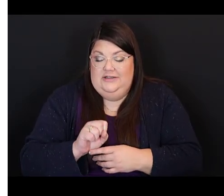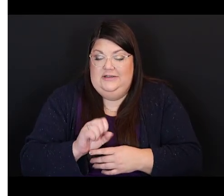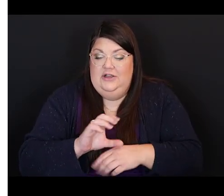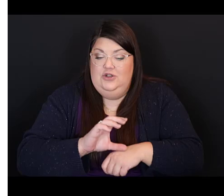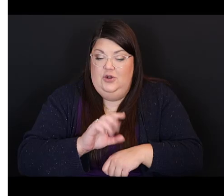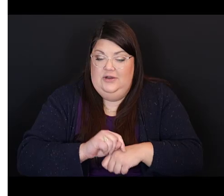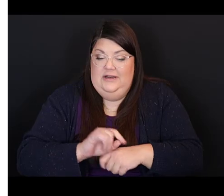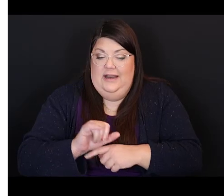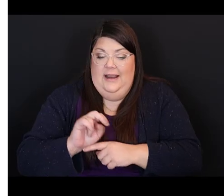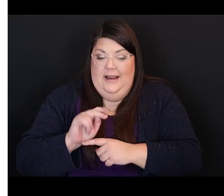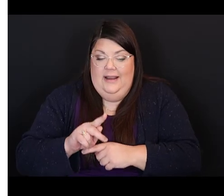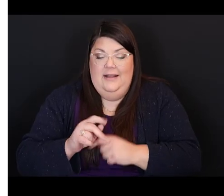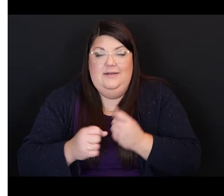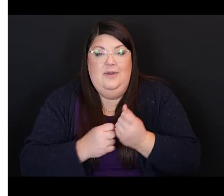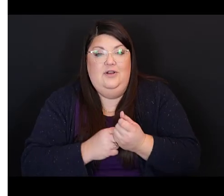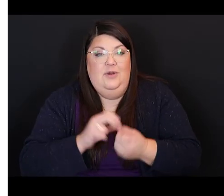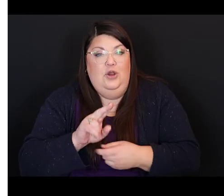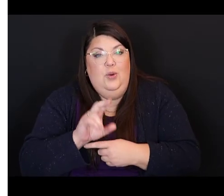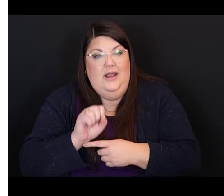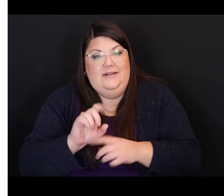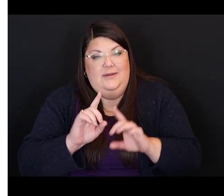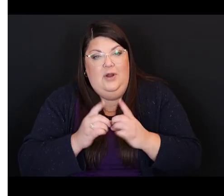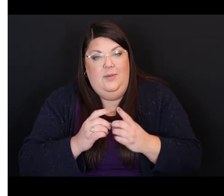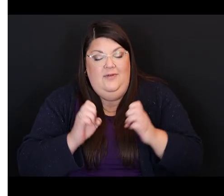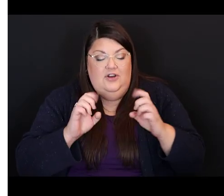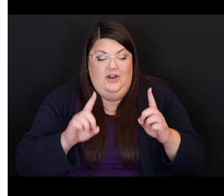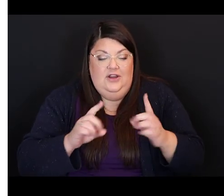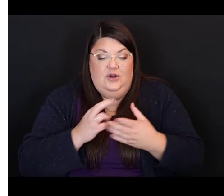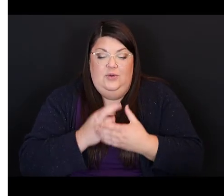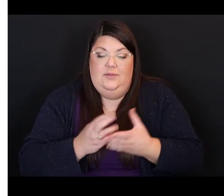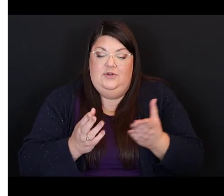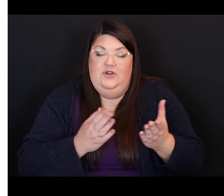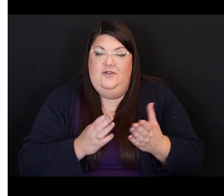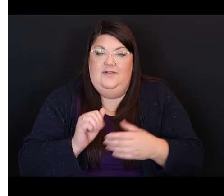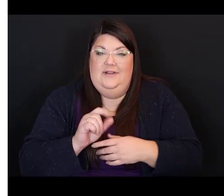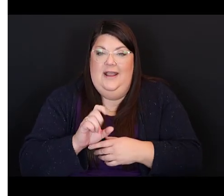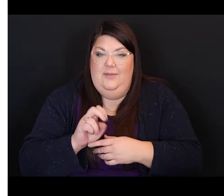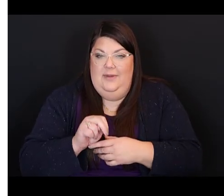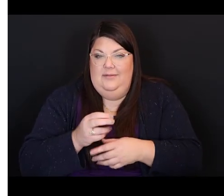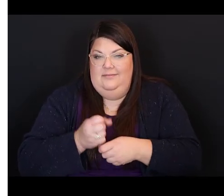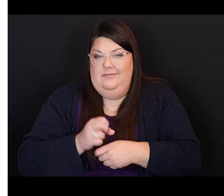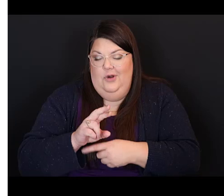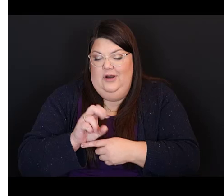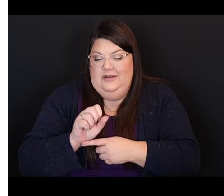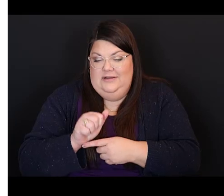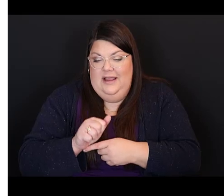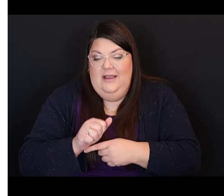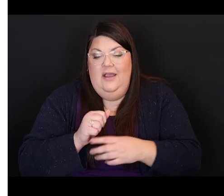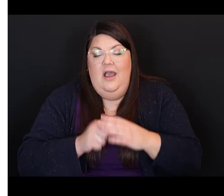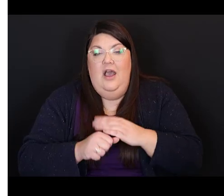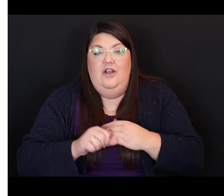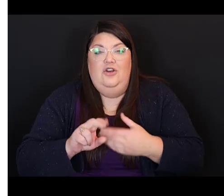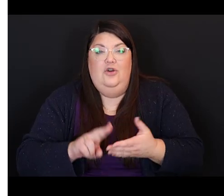and sponsored by the U.S. Department of Education Rehabilitation Services Administration (RSA) under